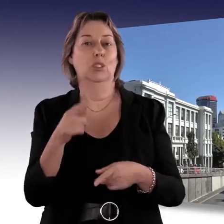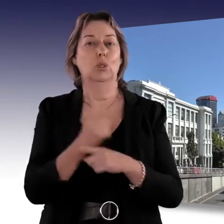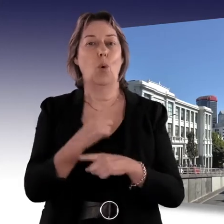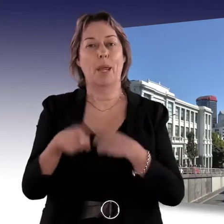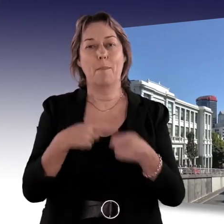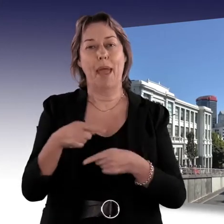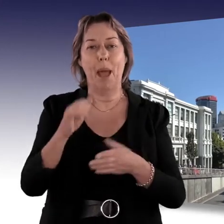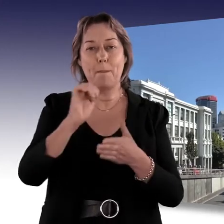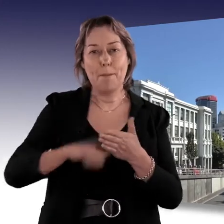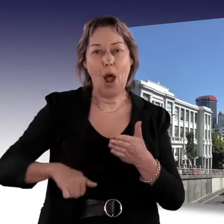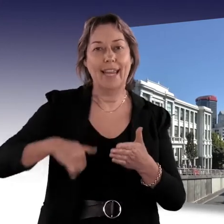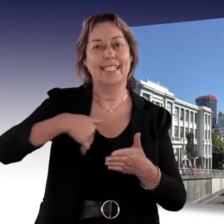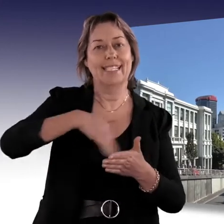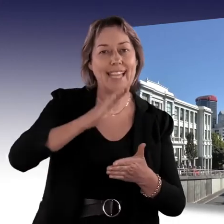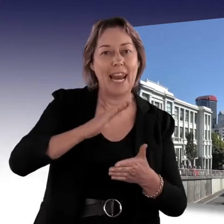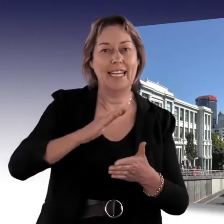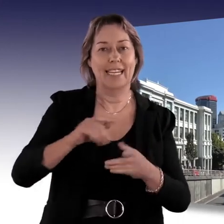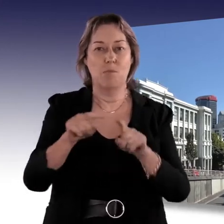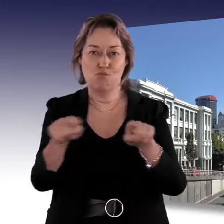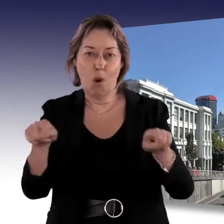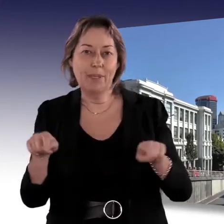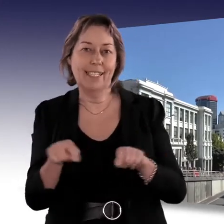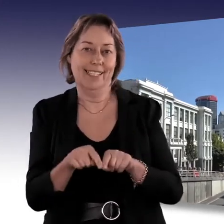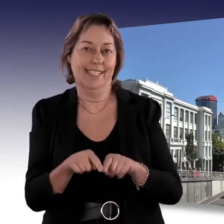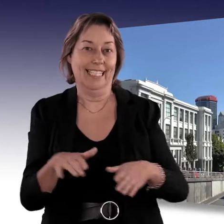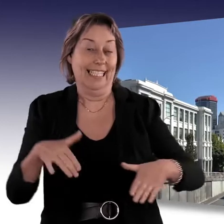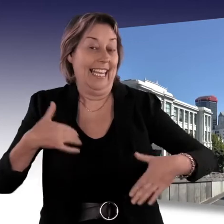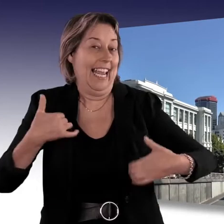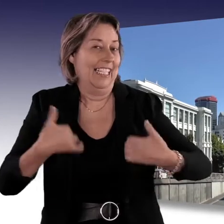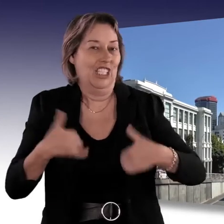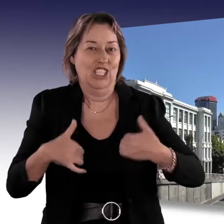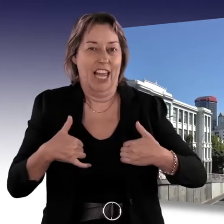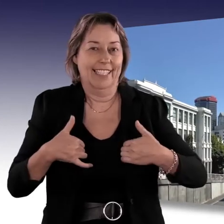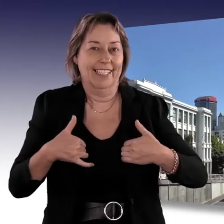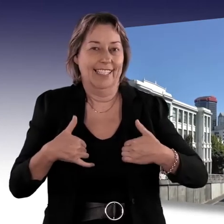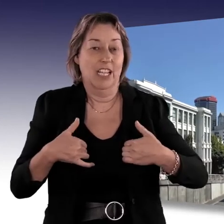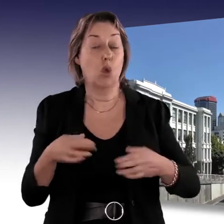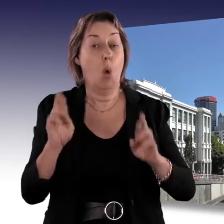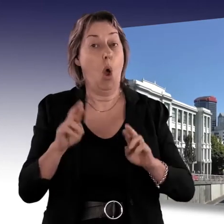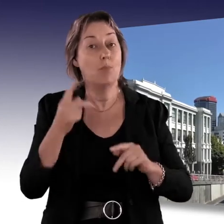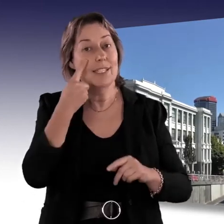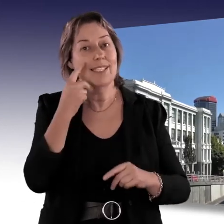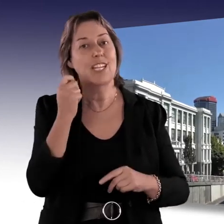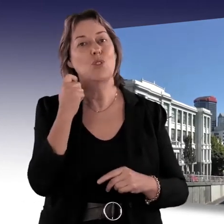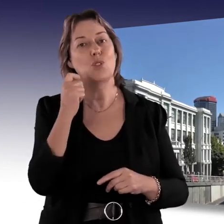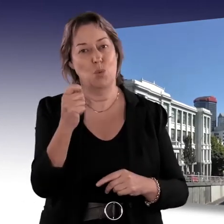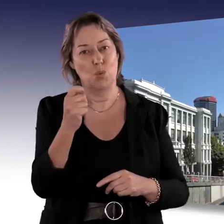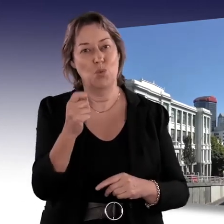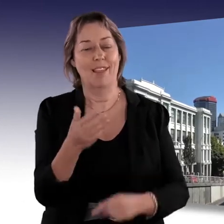I look forward to discussing real estate, buying and selling properties, its really interesting. I hope to see you soon. Thank you.